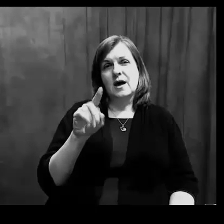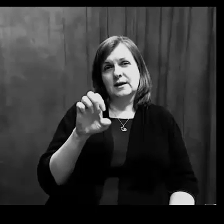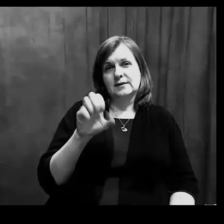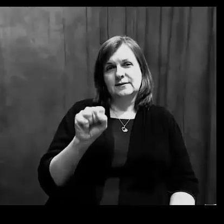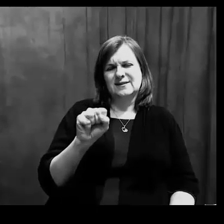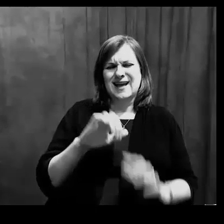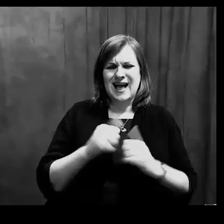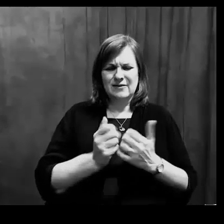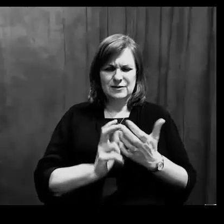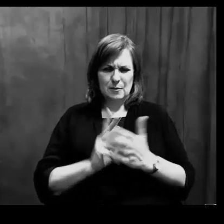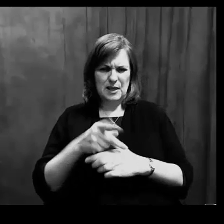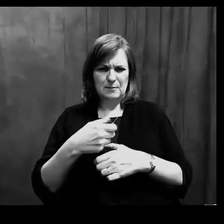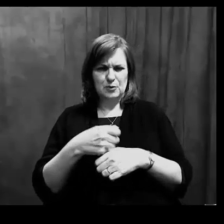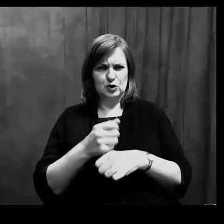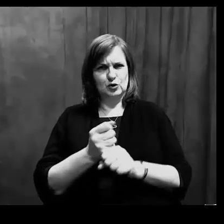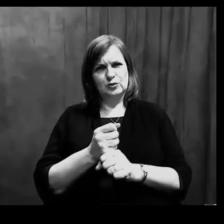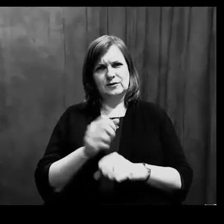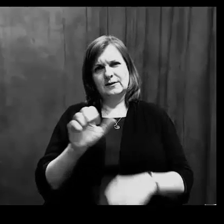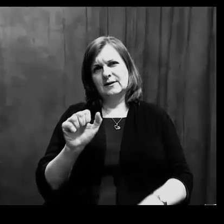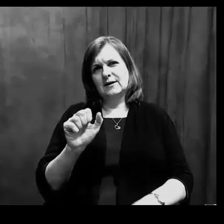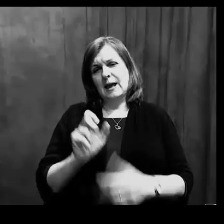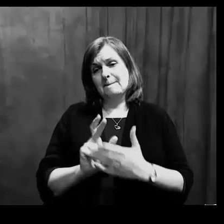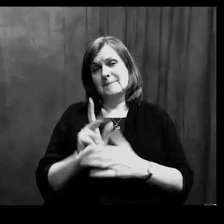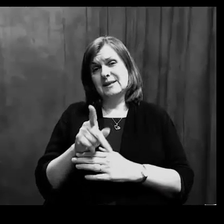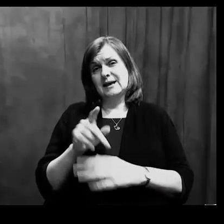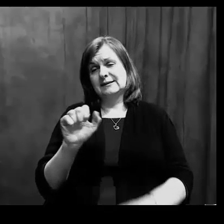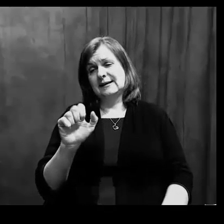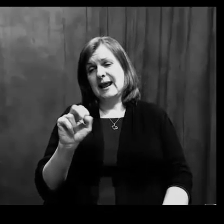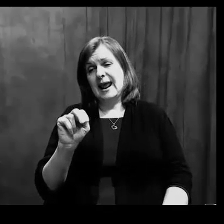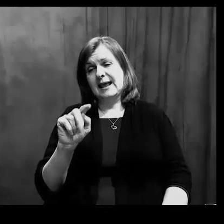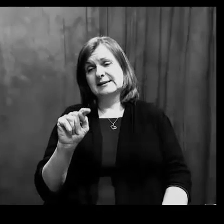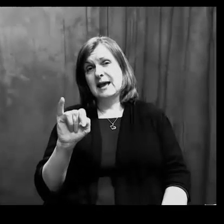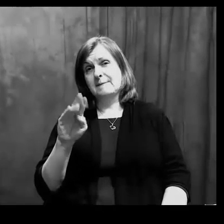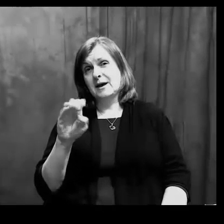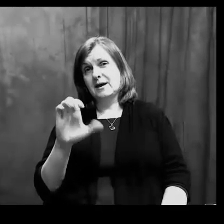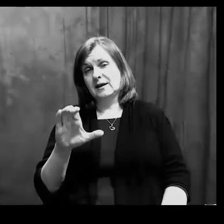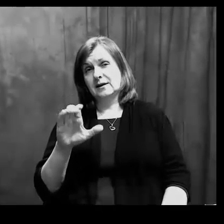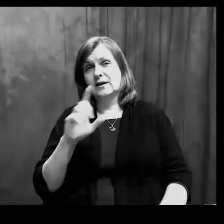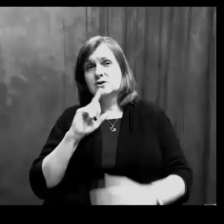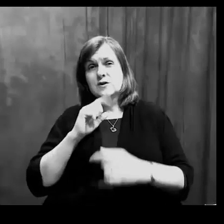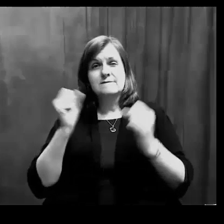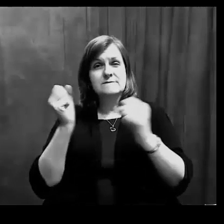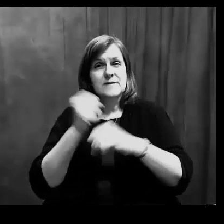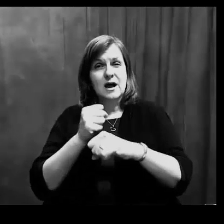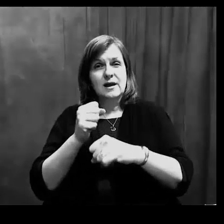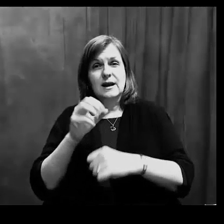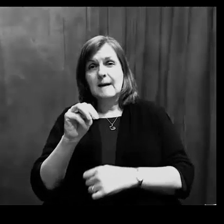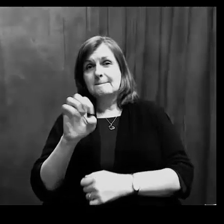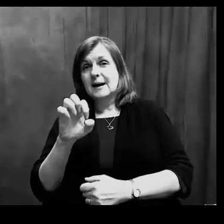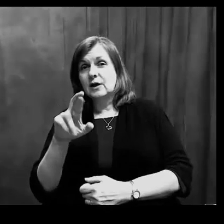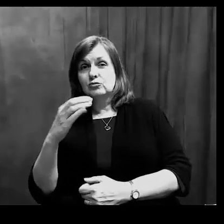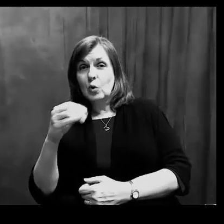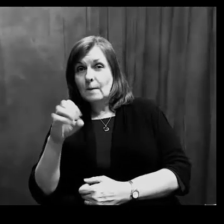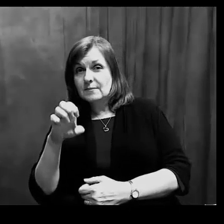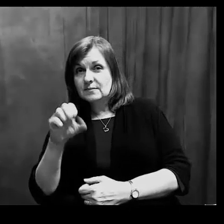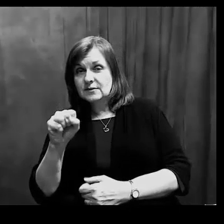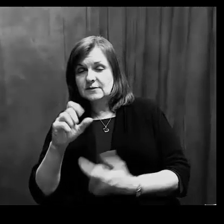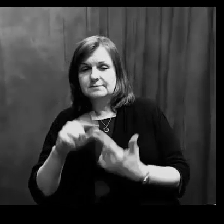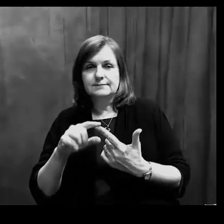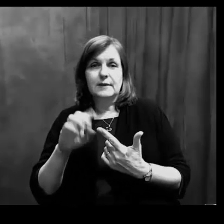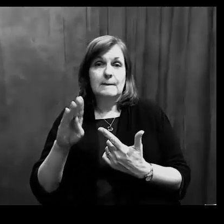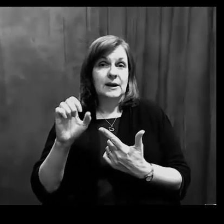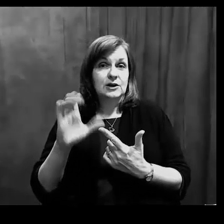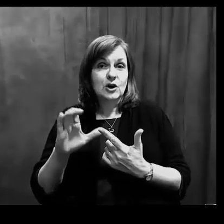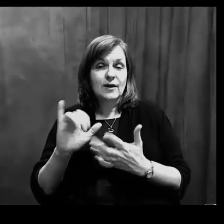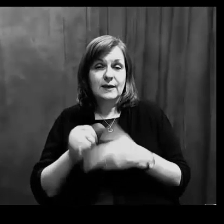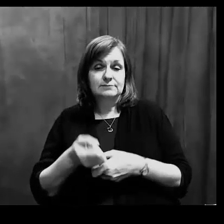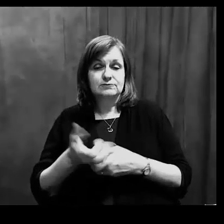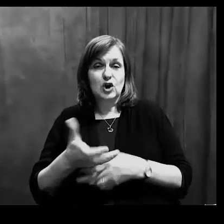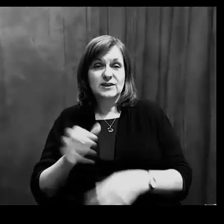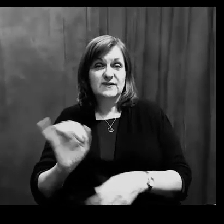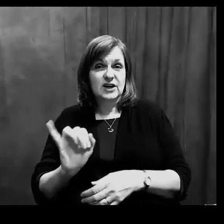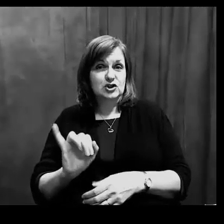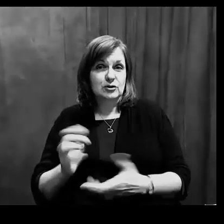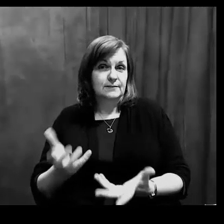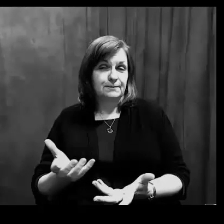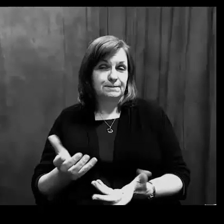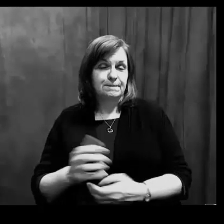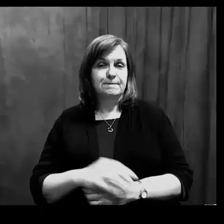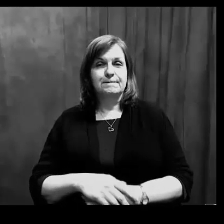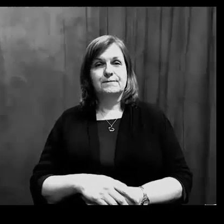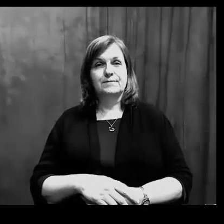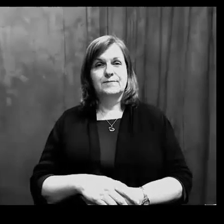and so how does a plant produce essentially an antibiotic?? to keep away microbes, bacteria and so on that might be infecting it